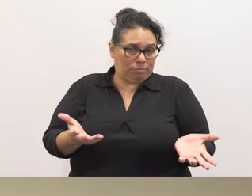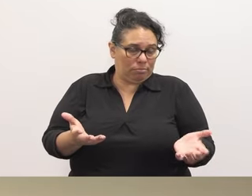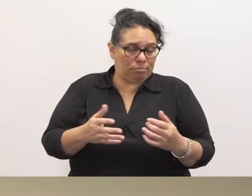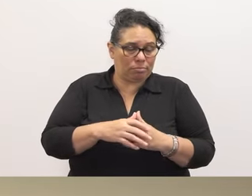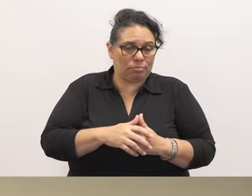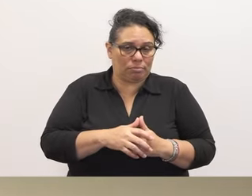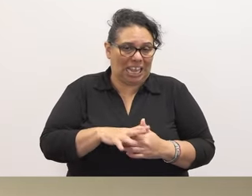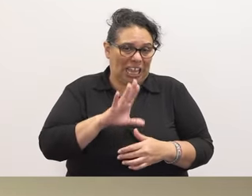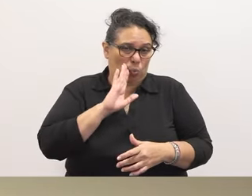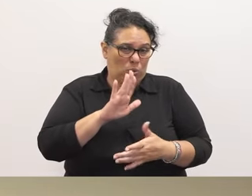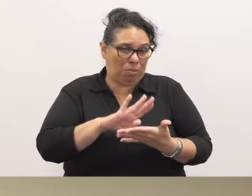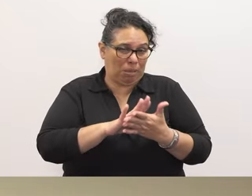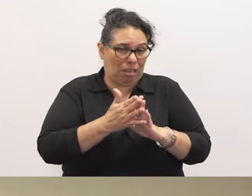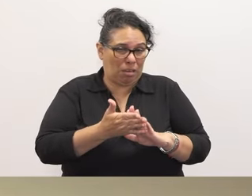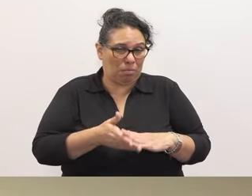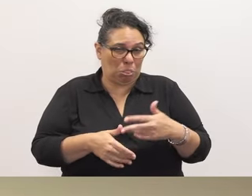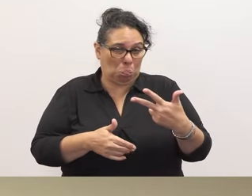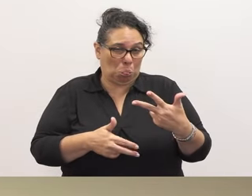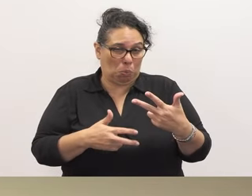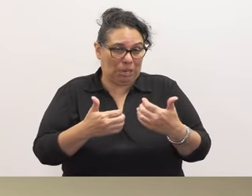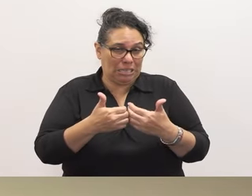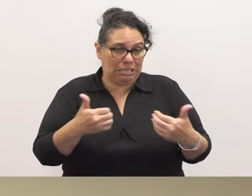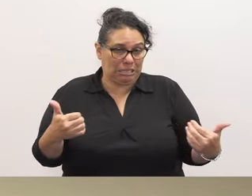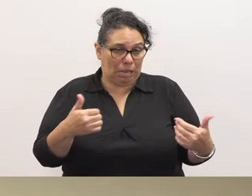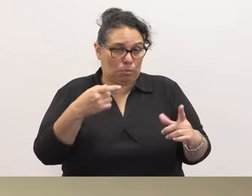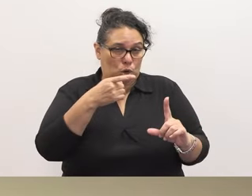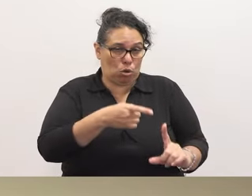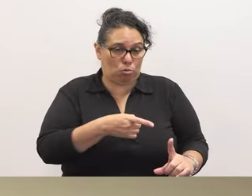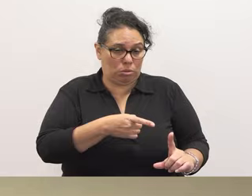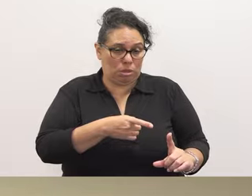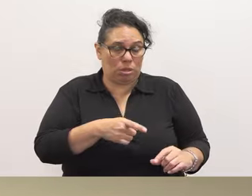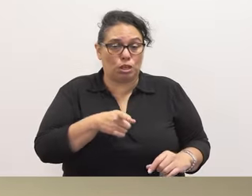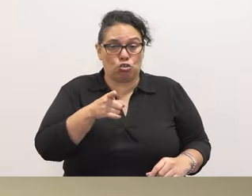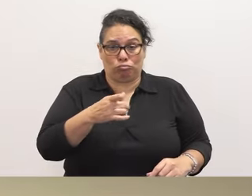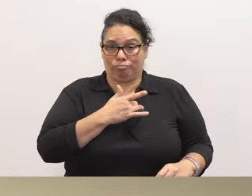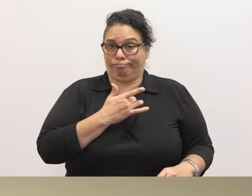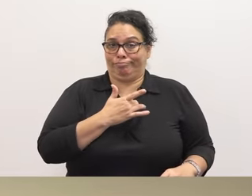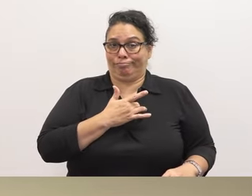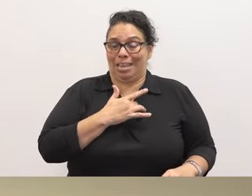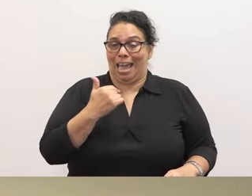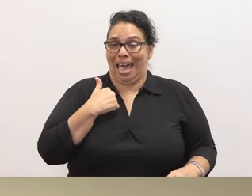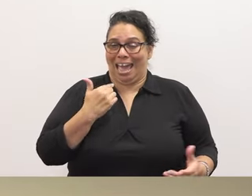And so you all are now starting to get a sense of why I offered the preamble I did